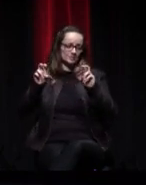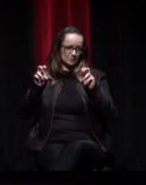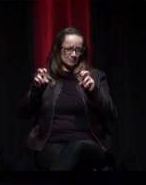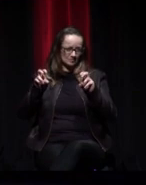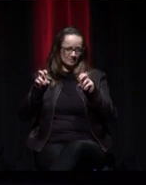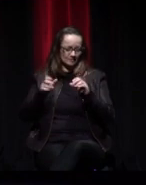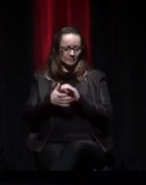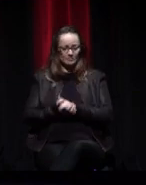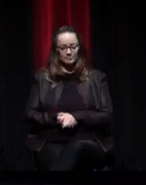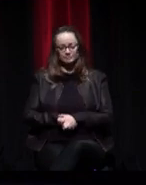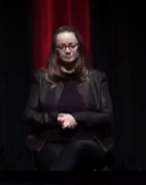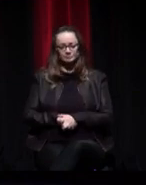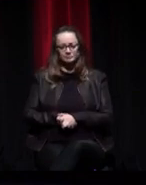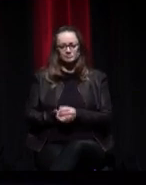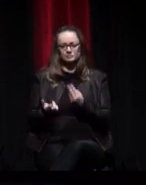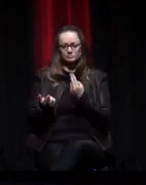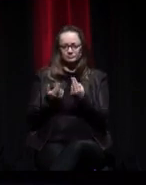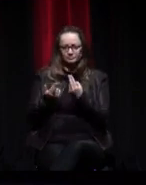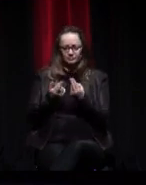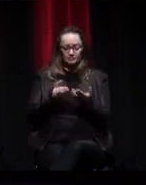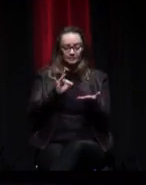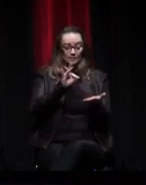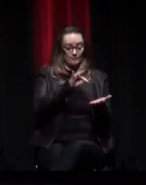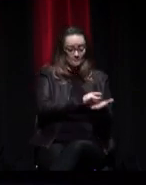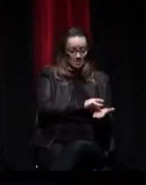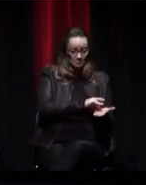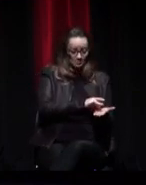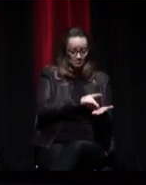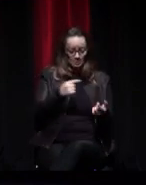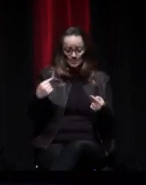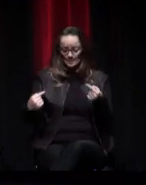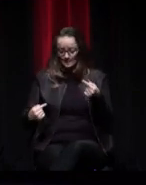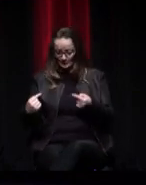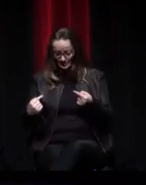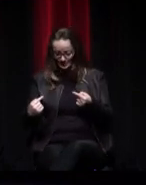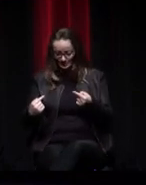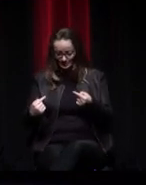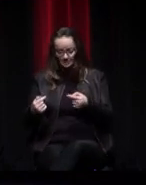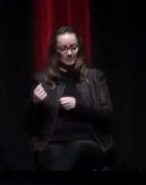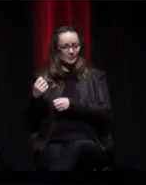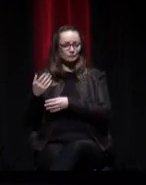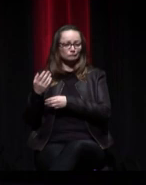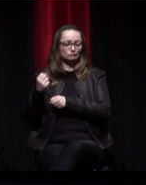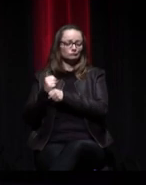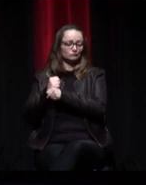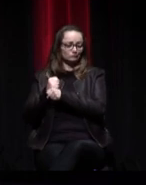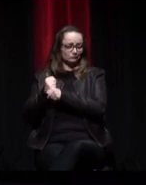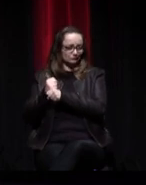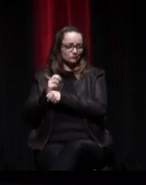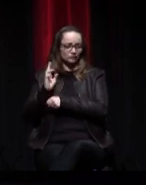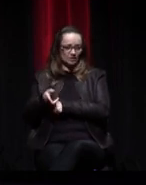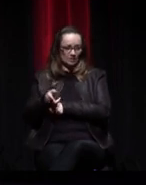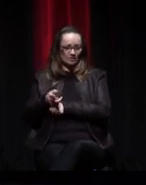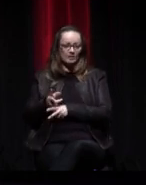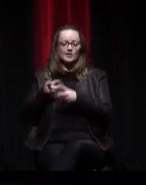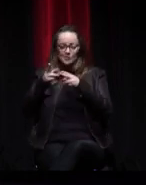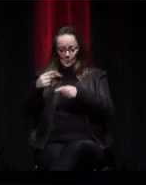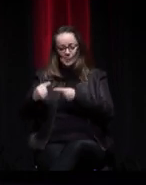The relation between fact and politics is old. Maybe as old as politics itself.